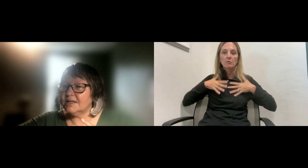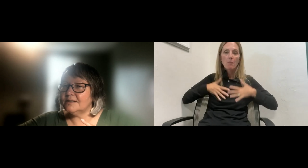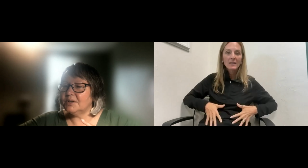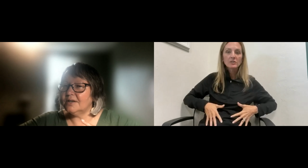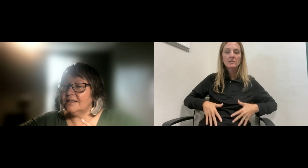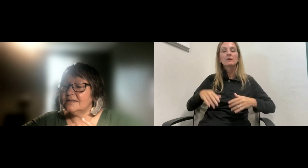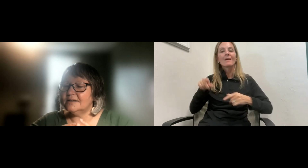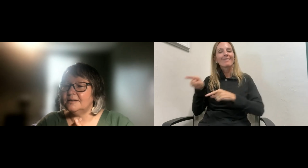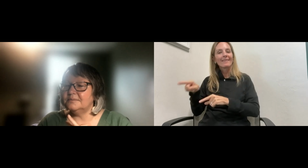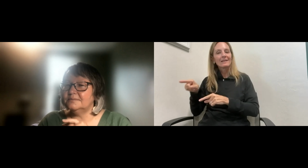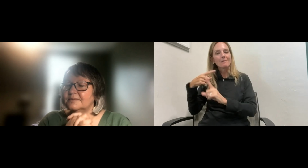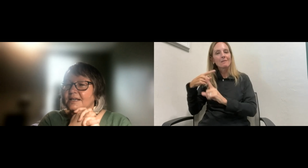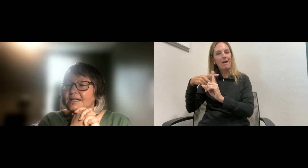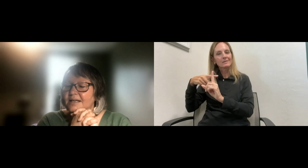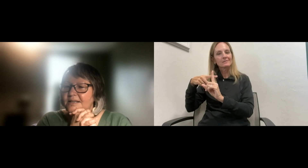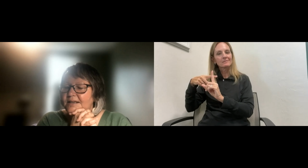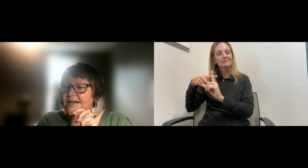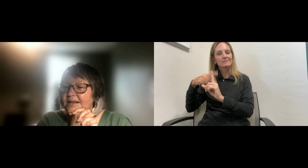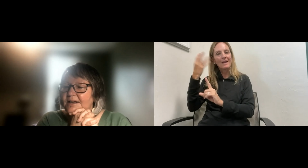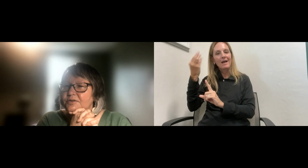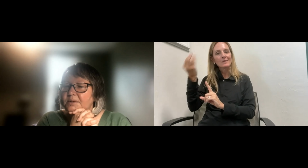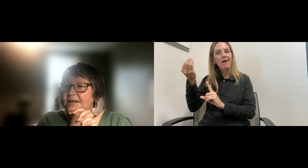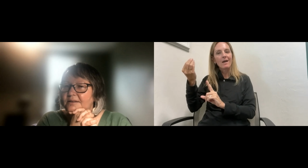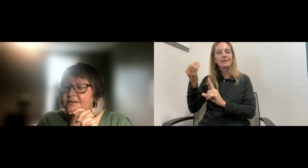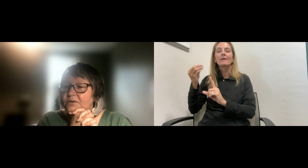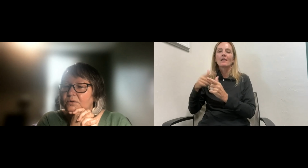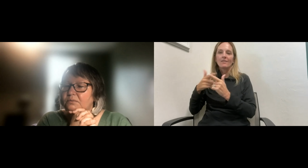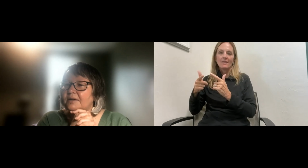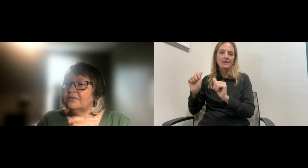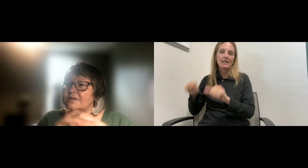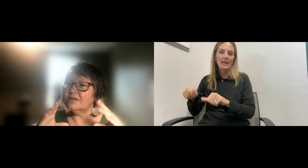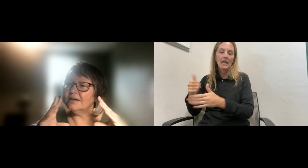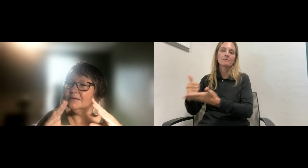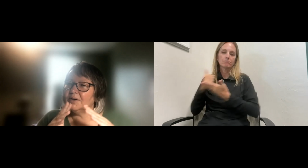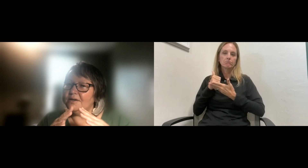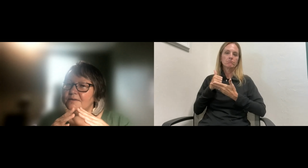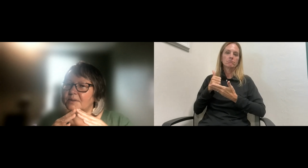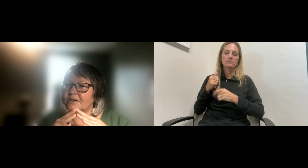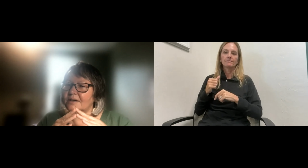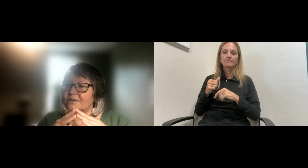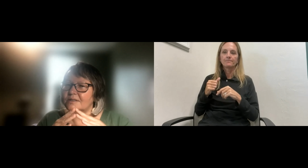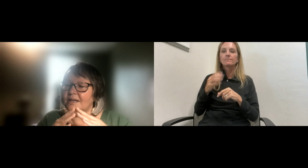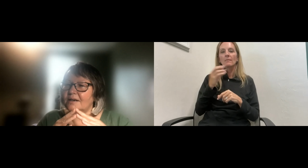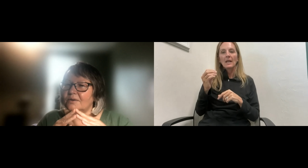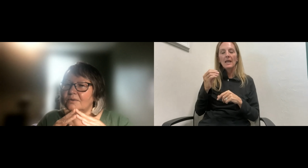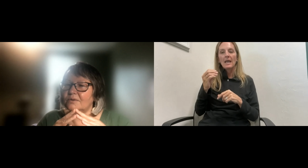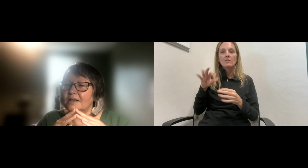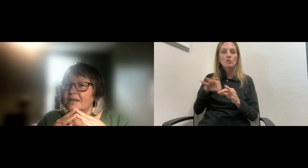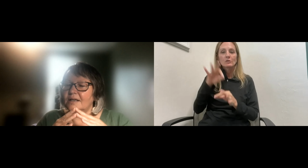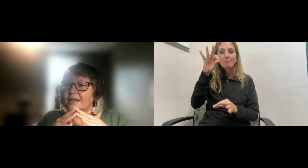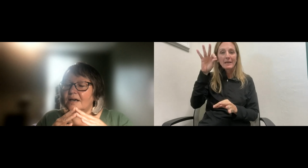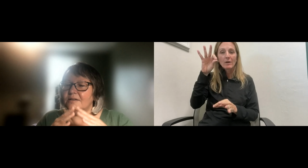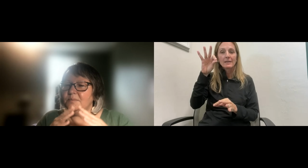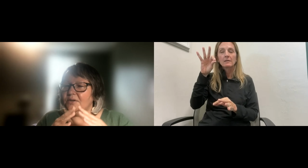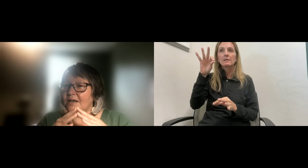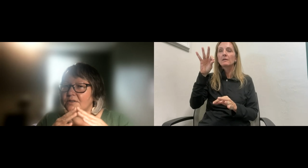experience. Dene Naturopath Nicole Redbird talks about our spirit house and how our spirit house,